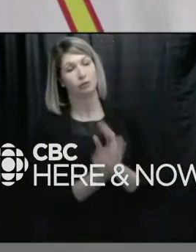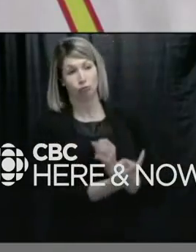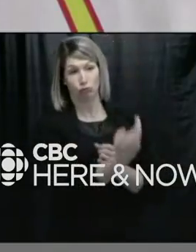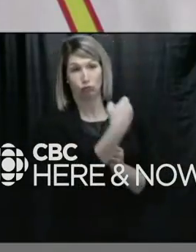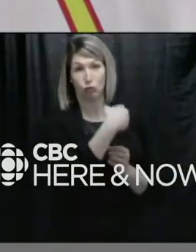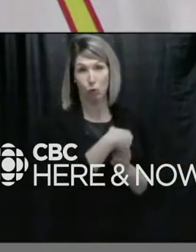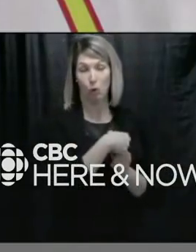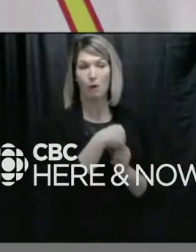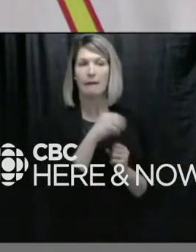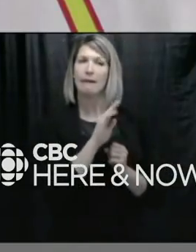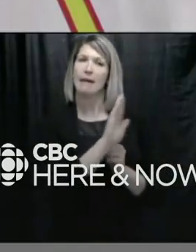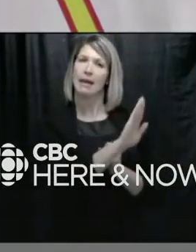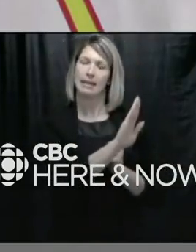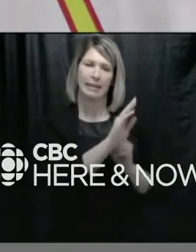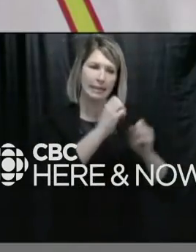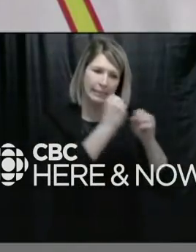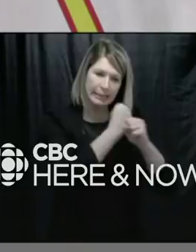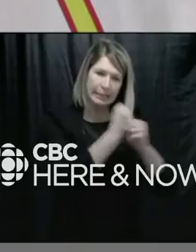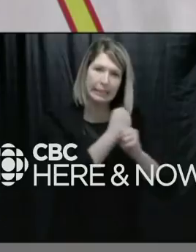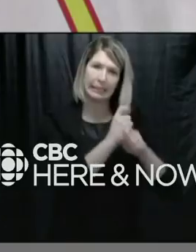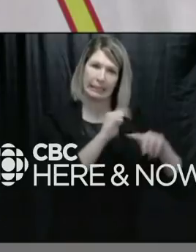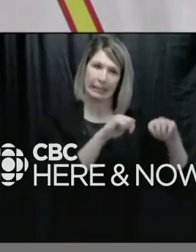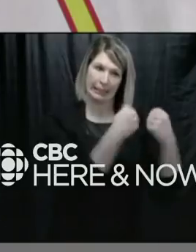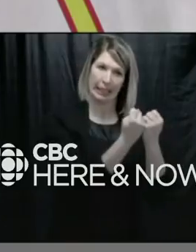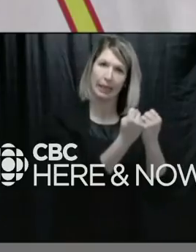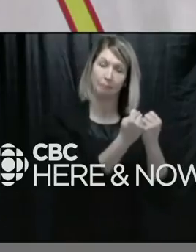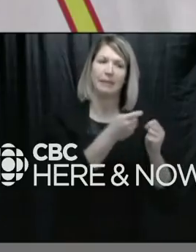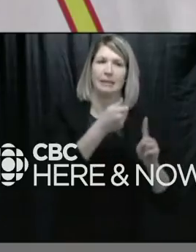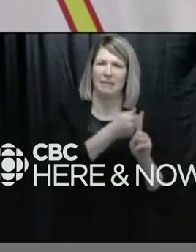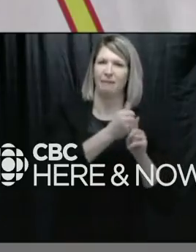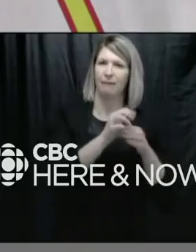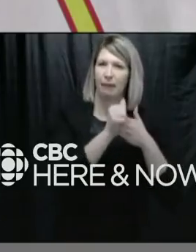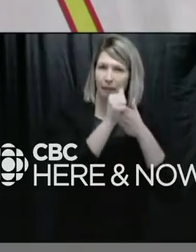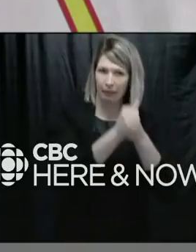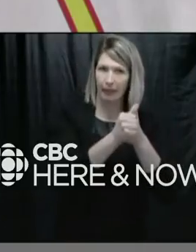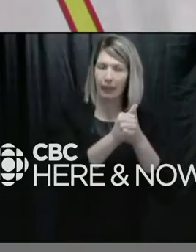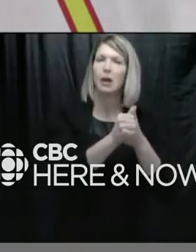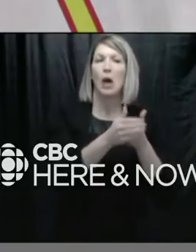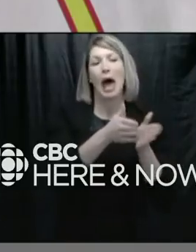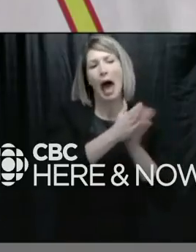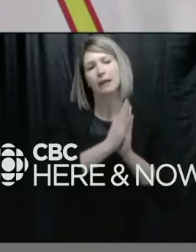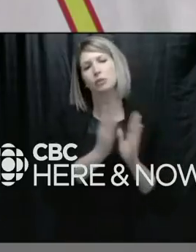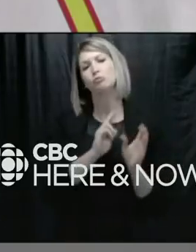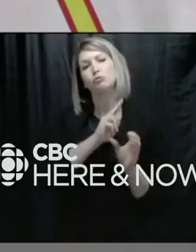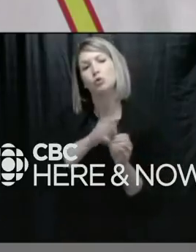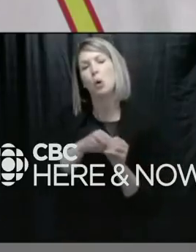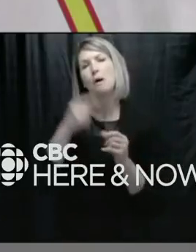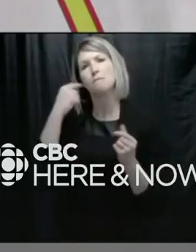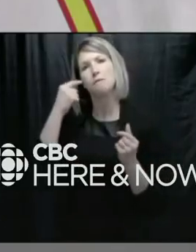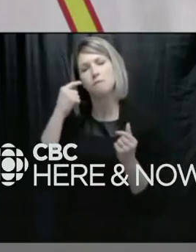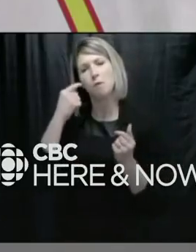WE'VE ASKED THEM TO CONSIDER VARIOUS MODELING SCENARIOS TO